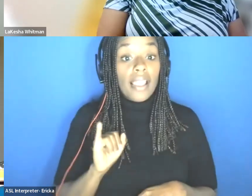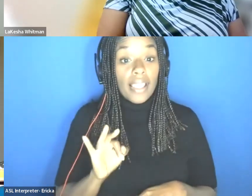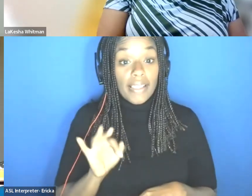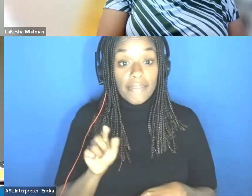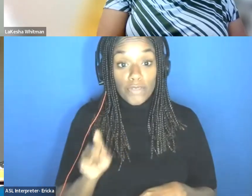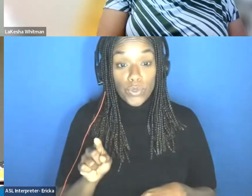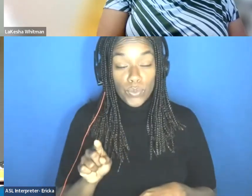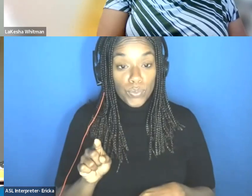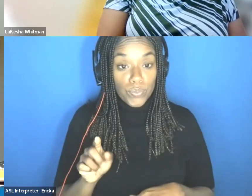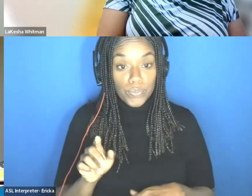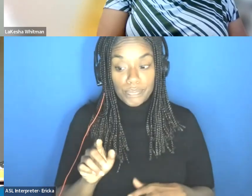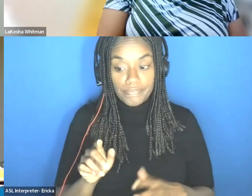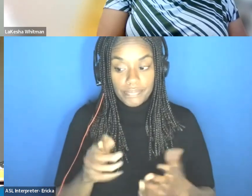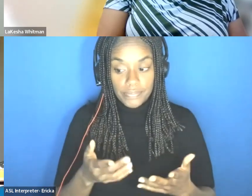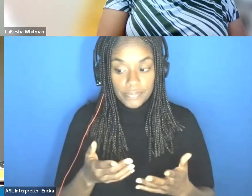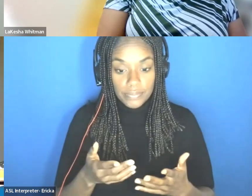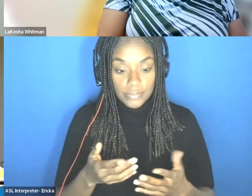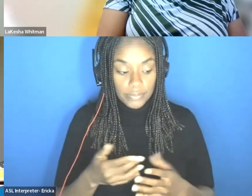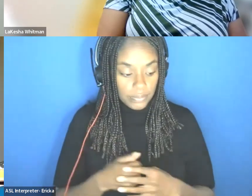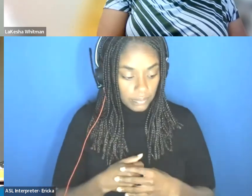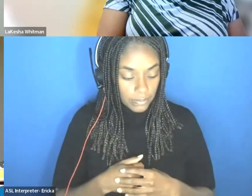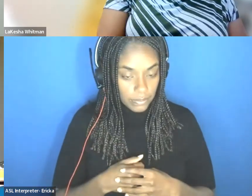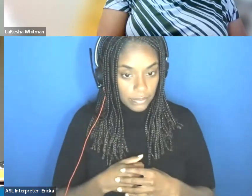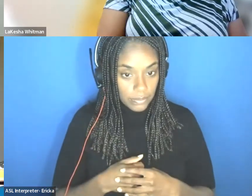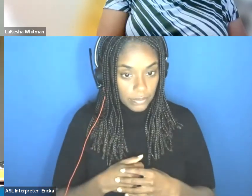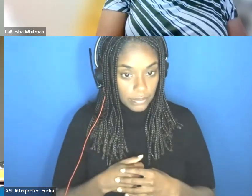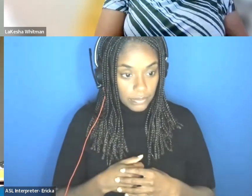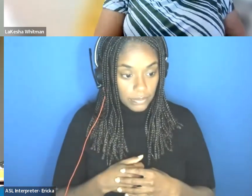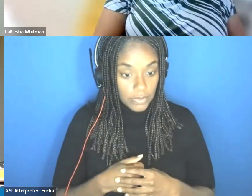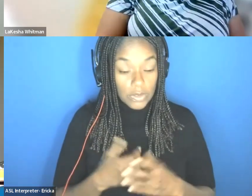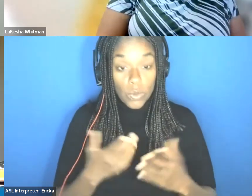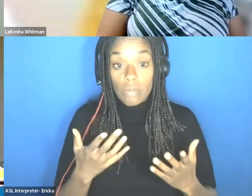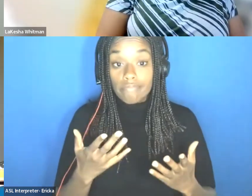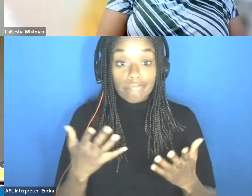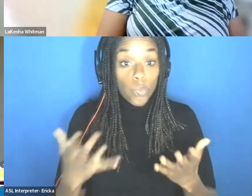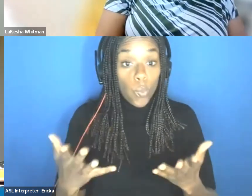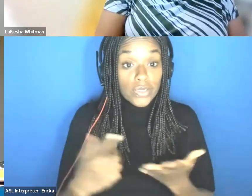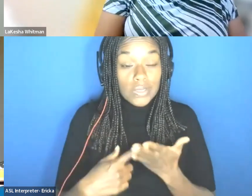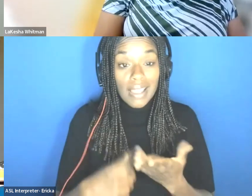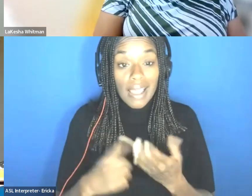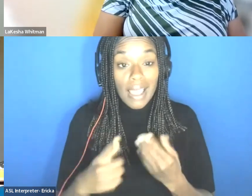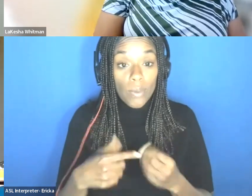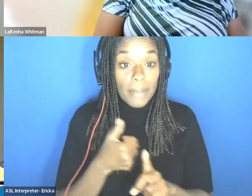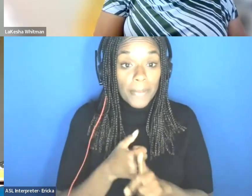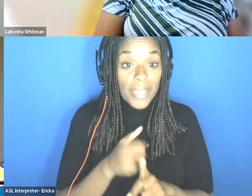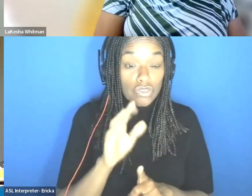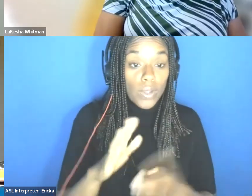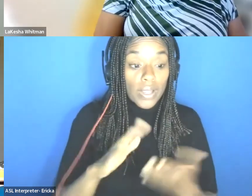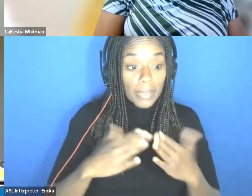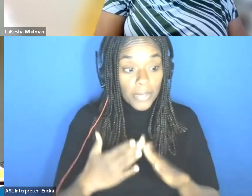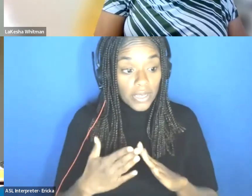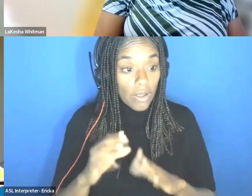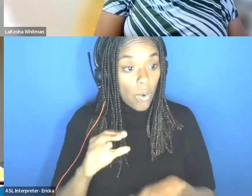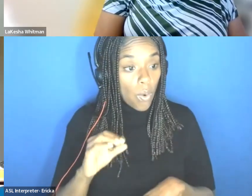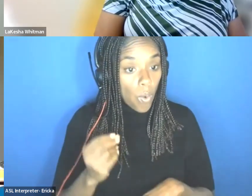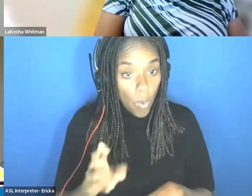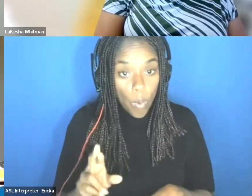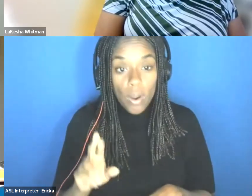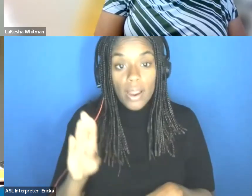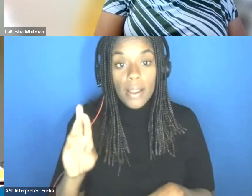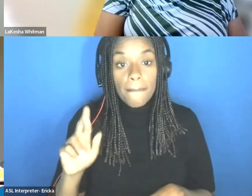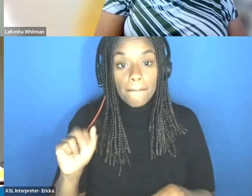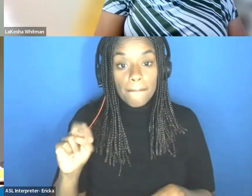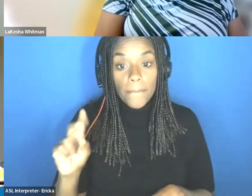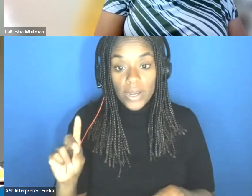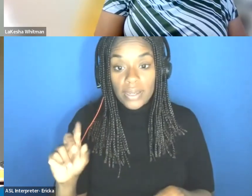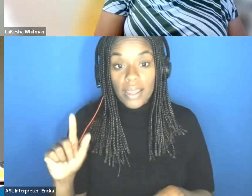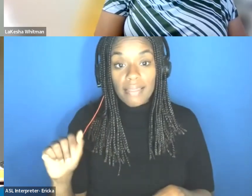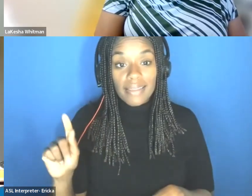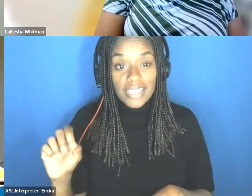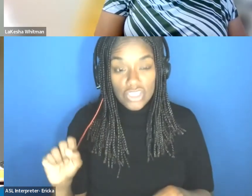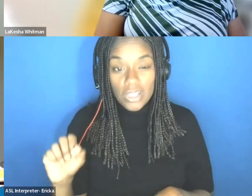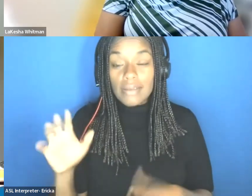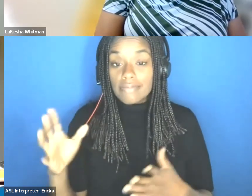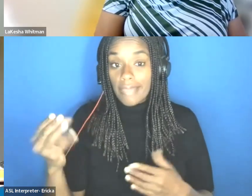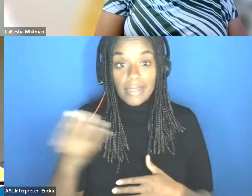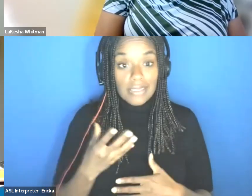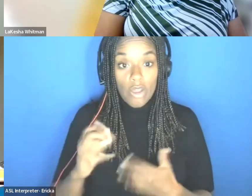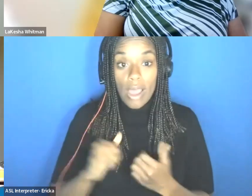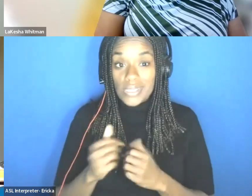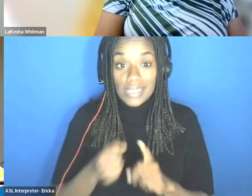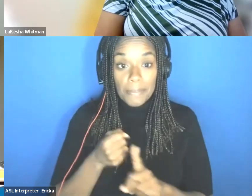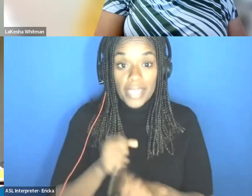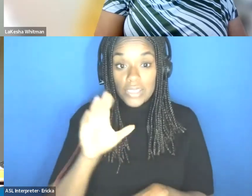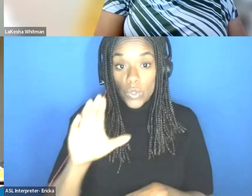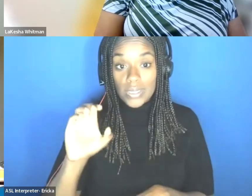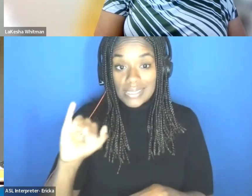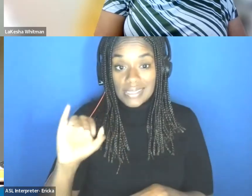So what I am going do is I will throw out a question to everybody.